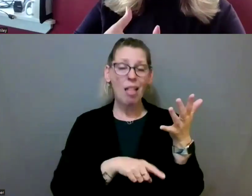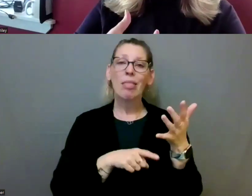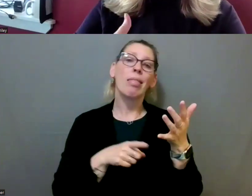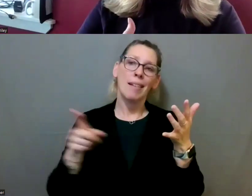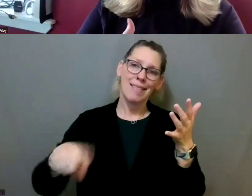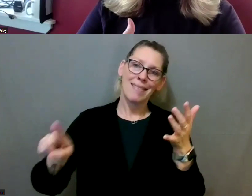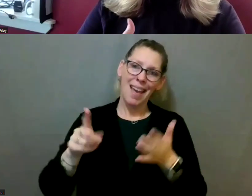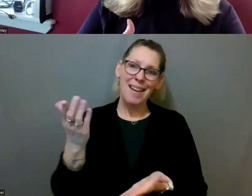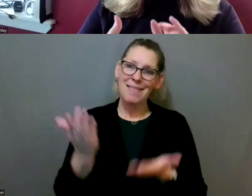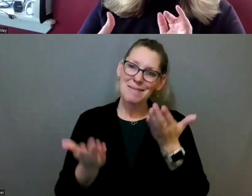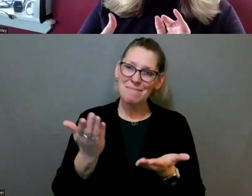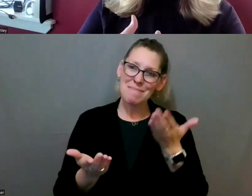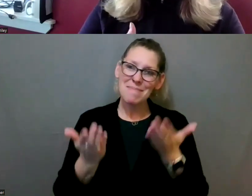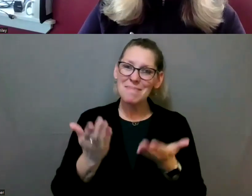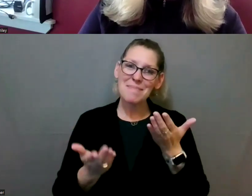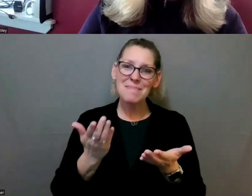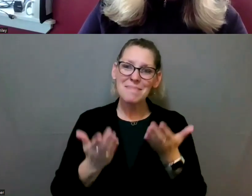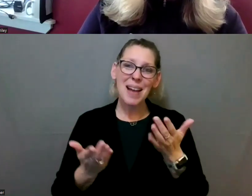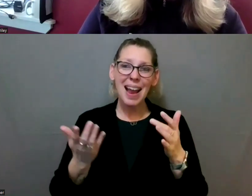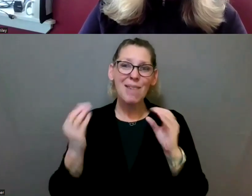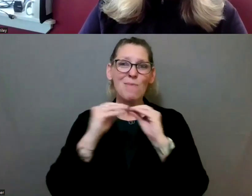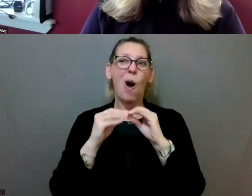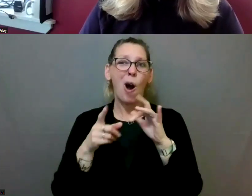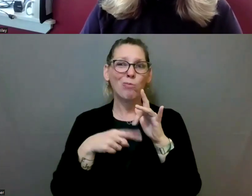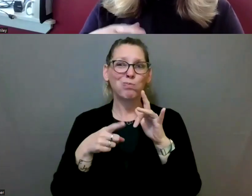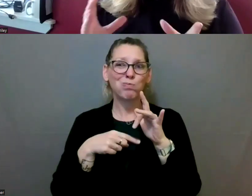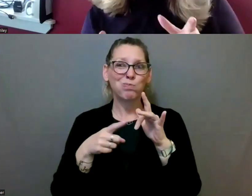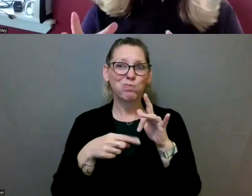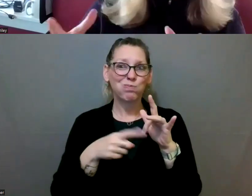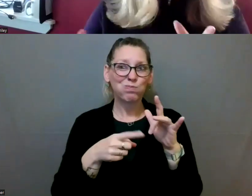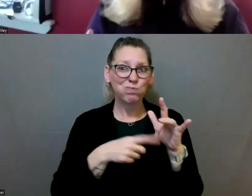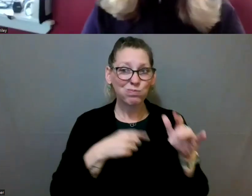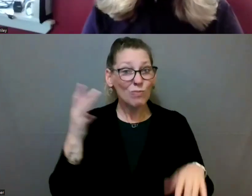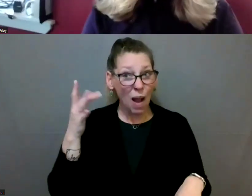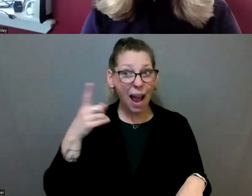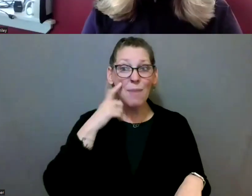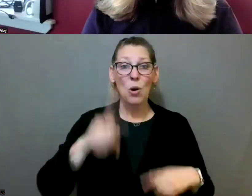increased uh absences because sometimes again when you're trying on your identity